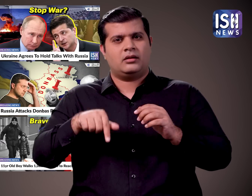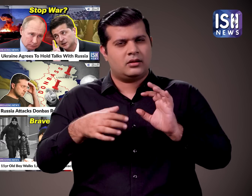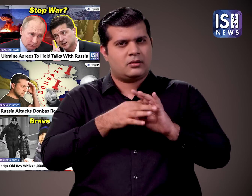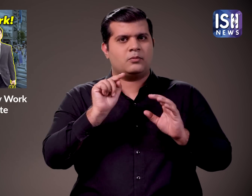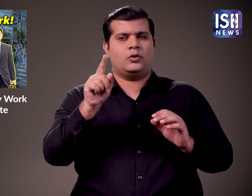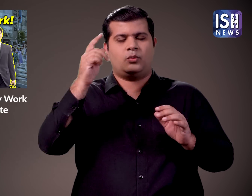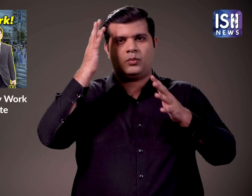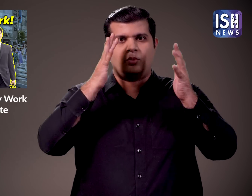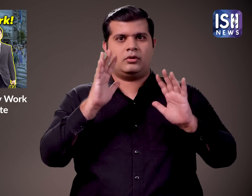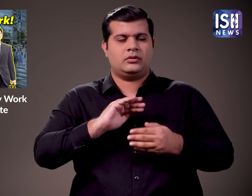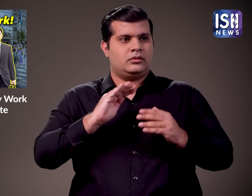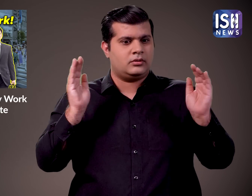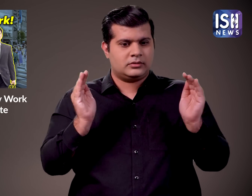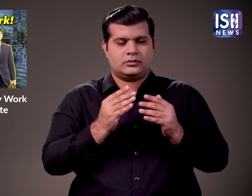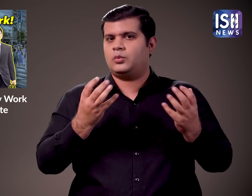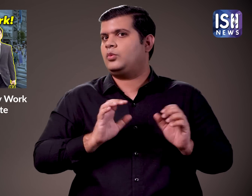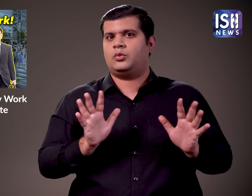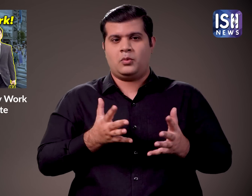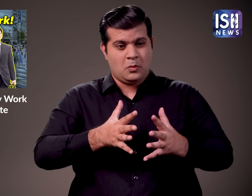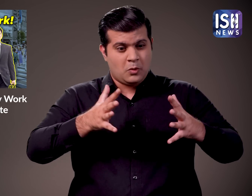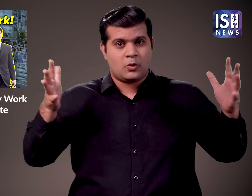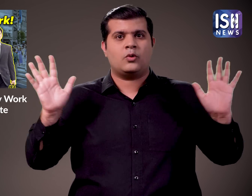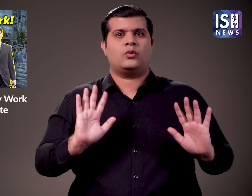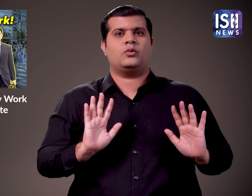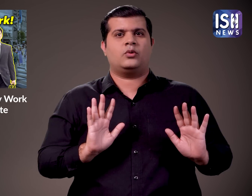This conflict has led to a decline in population and Russia wants to increase its birth rate.